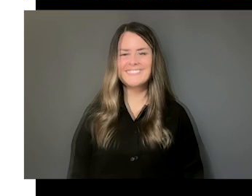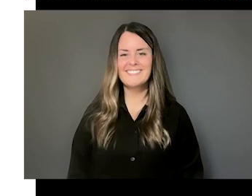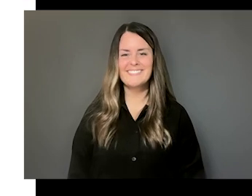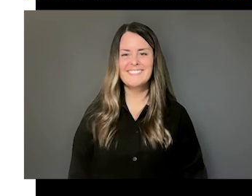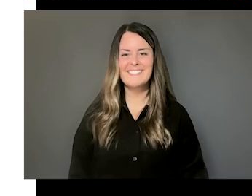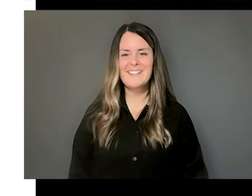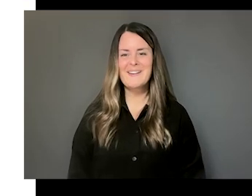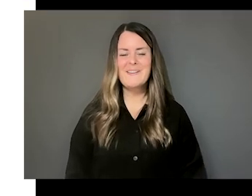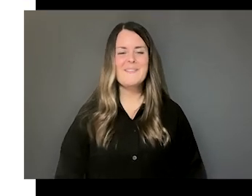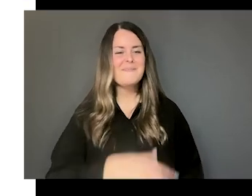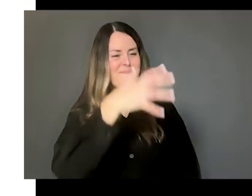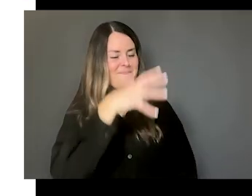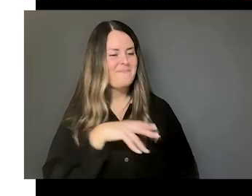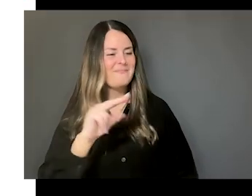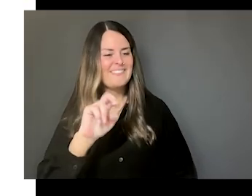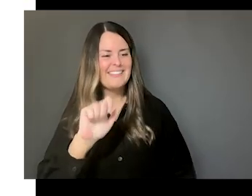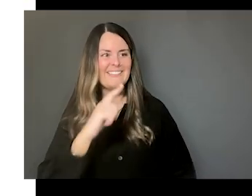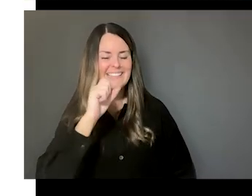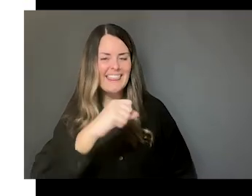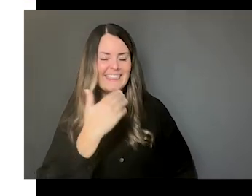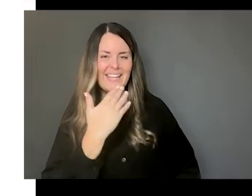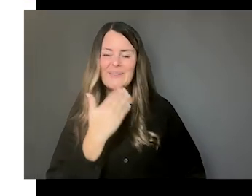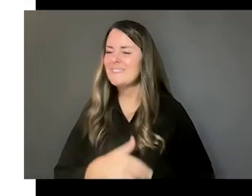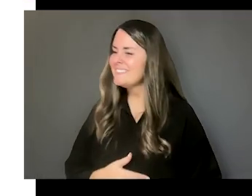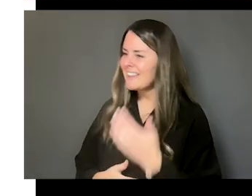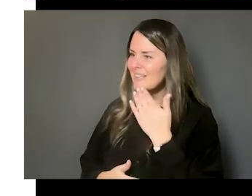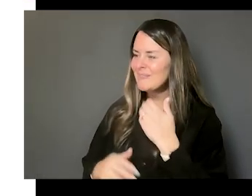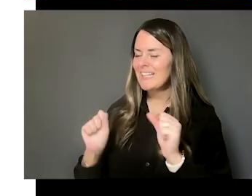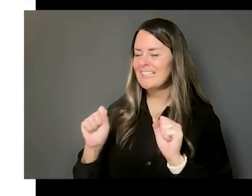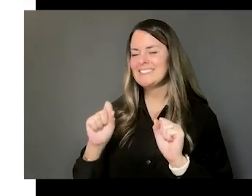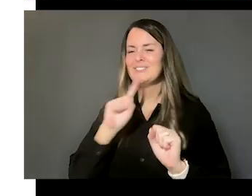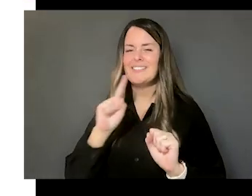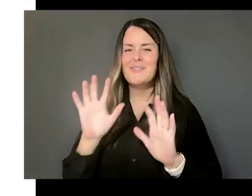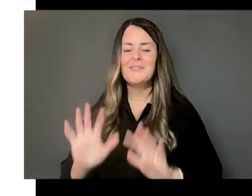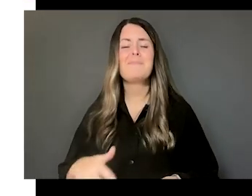Yes. Thank you so much for joining us. Yes. Thank you. Thank you, guys, so much.